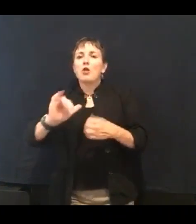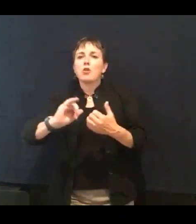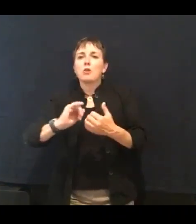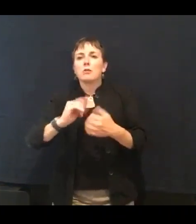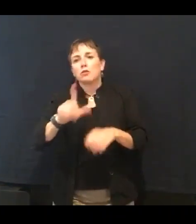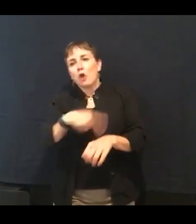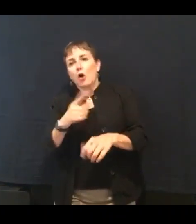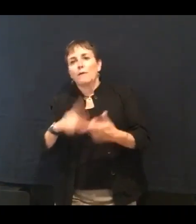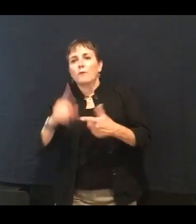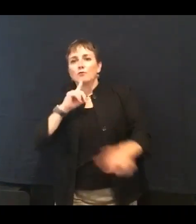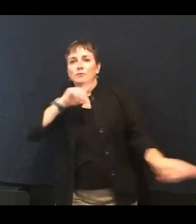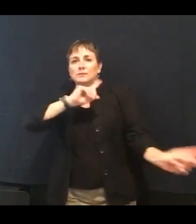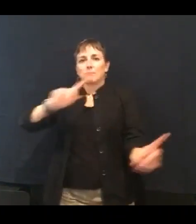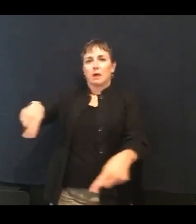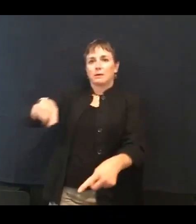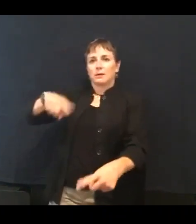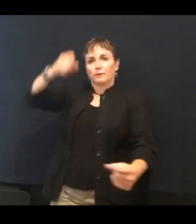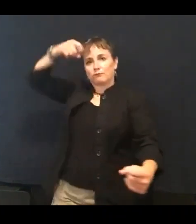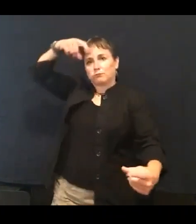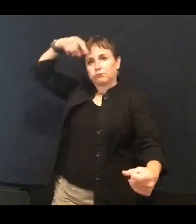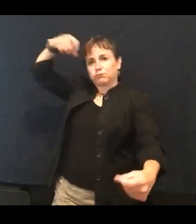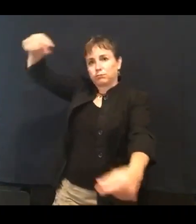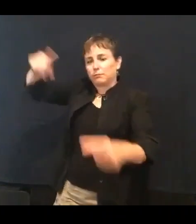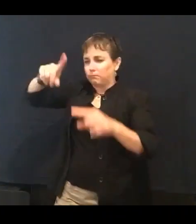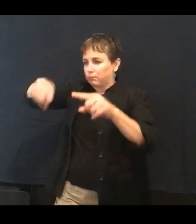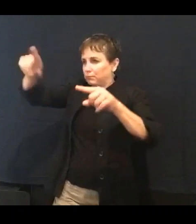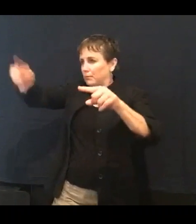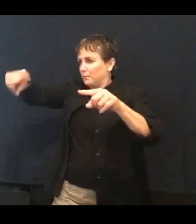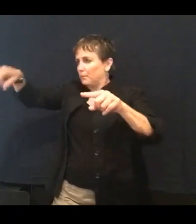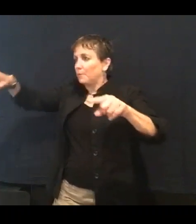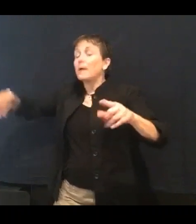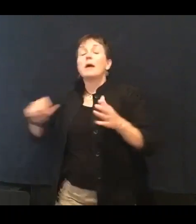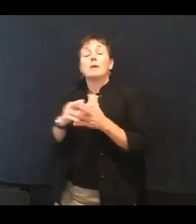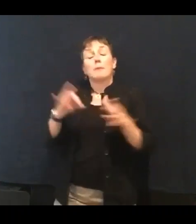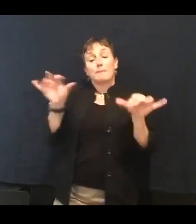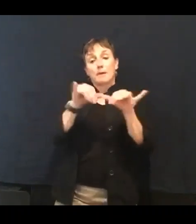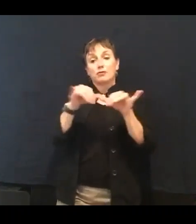By recording the brainwaves generated from sounds at different frequencies in anesthetized